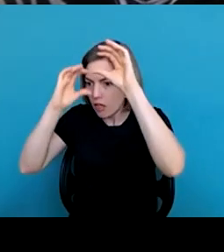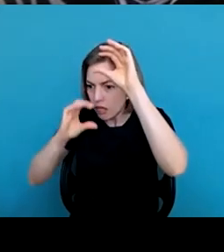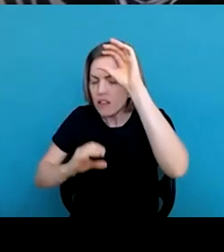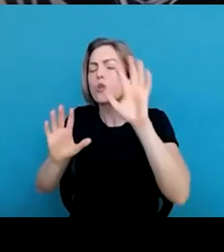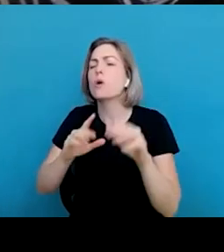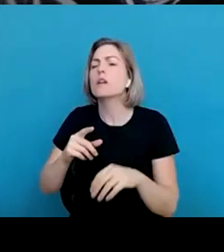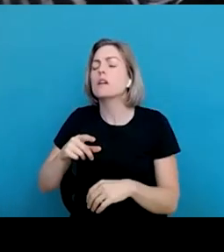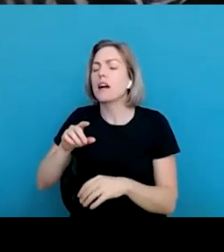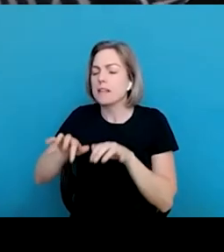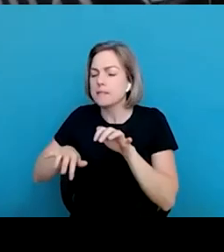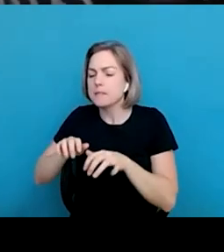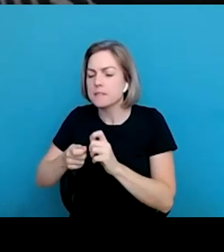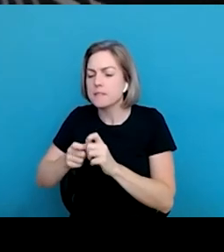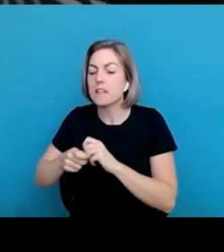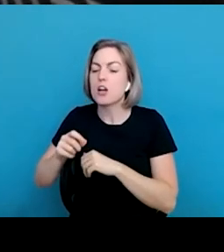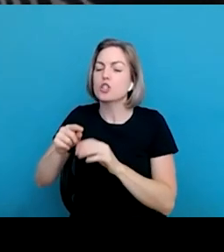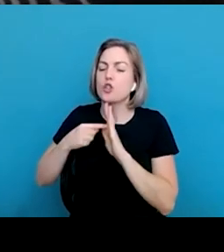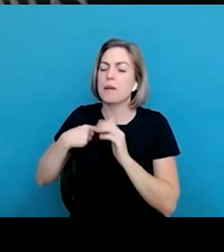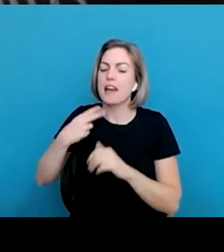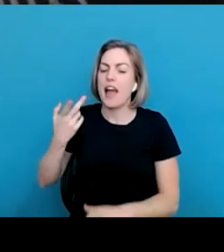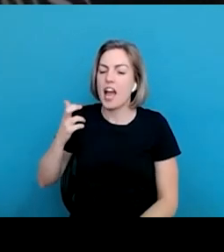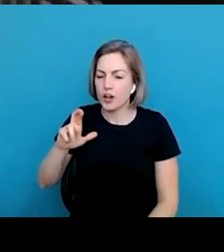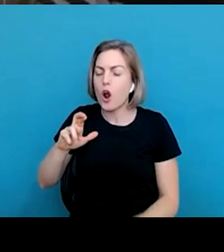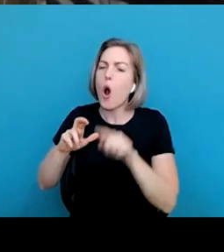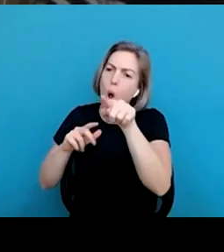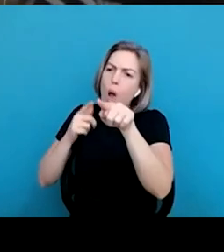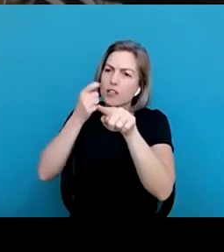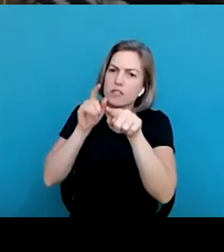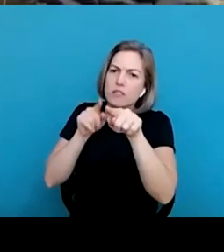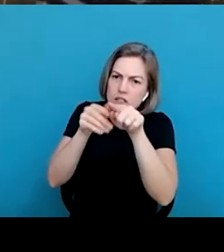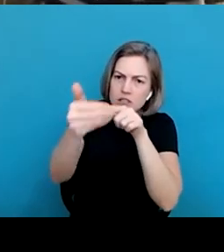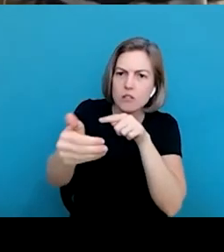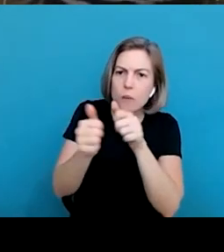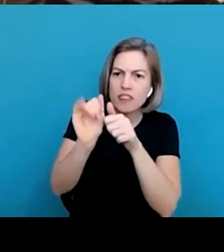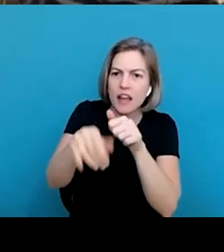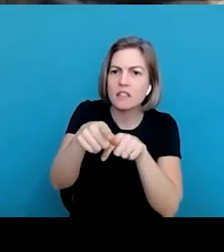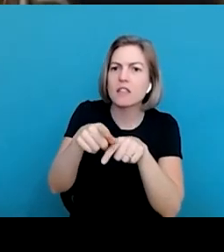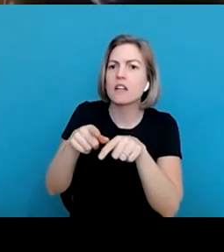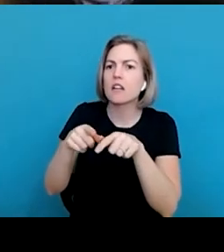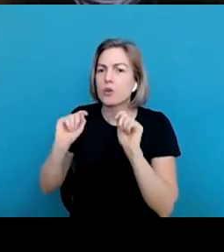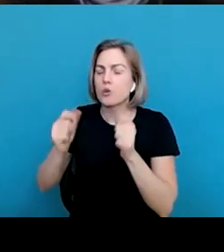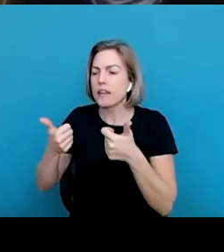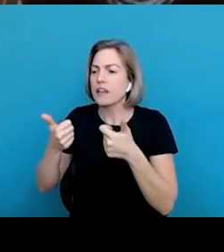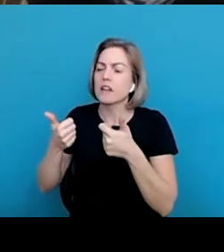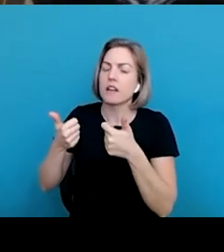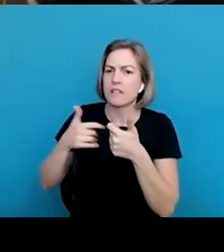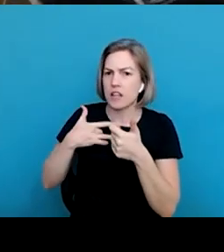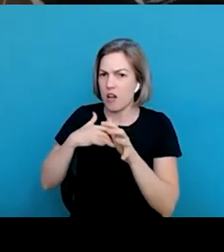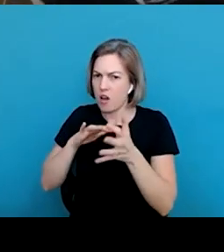I'm interested in that one. Dive into that one. I see. Get a really quick feel for what is in this website.